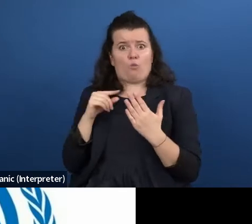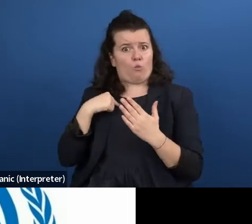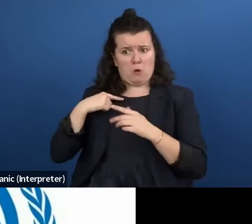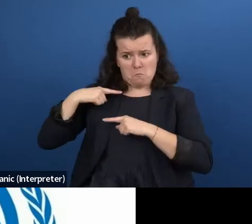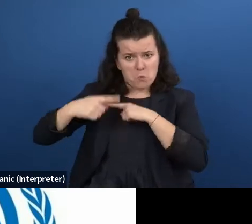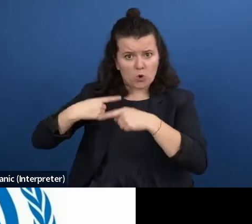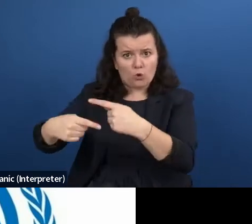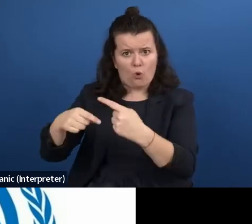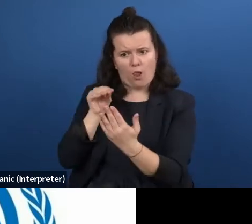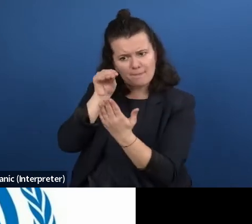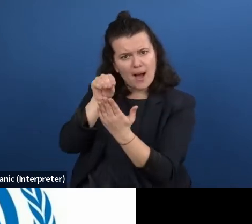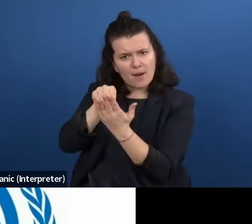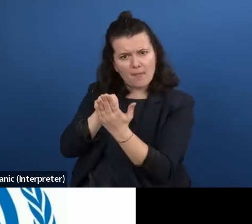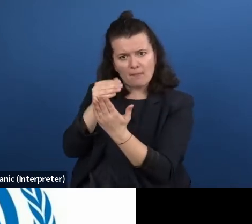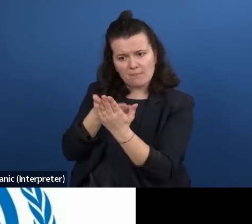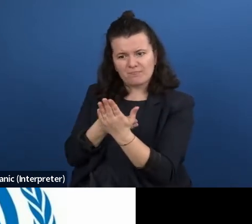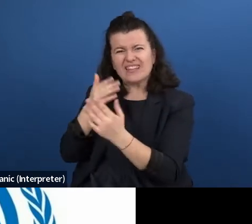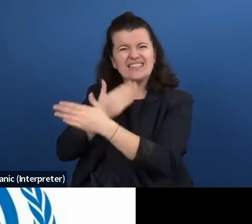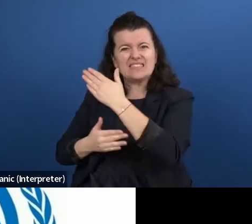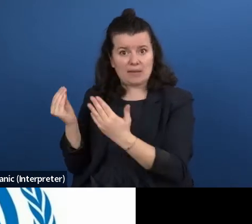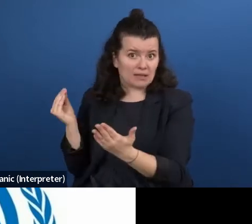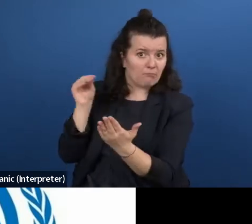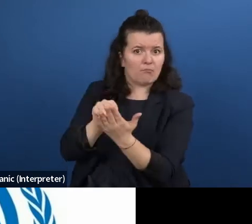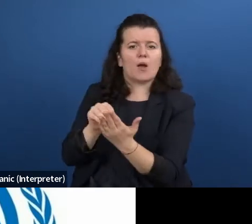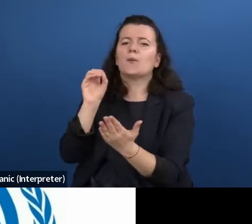it includes the core principle of nondiscrimination.